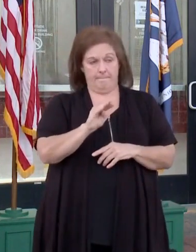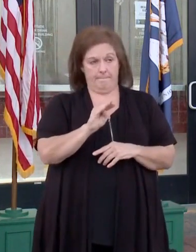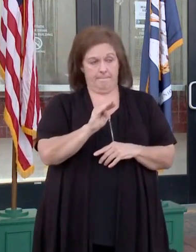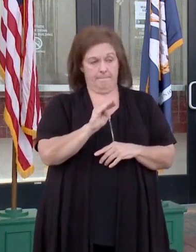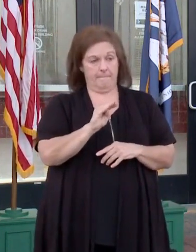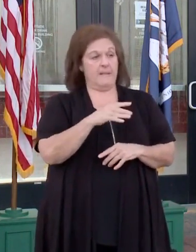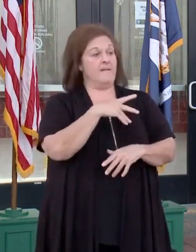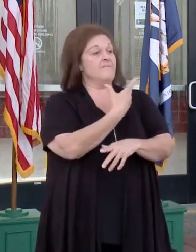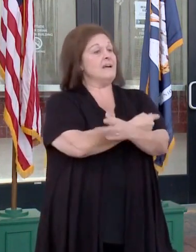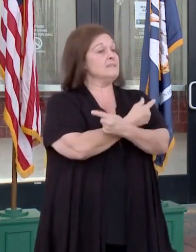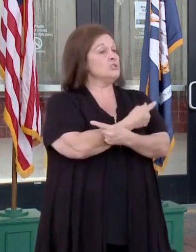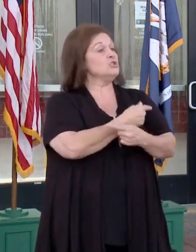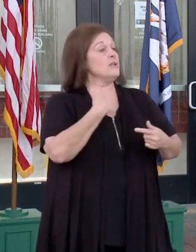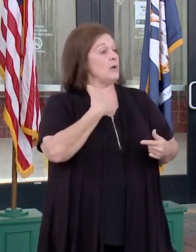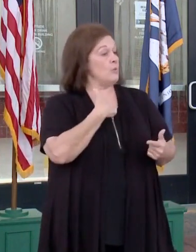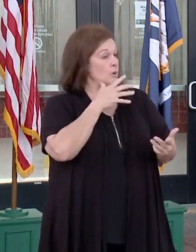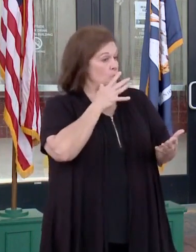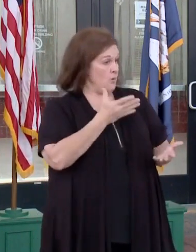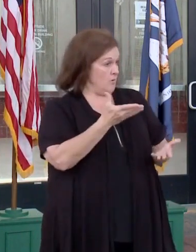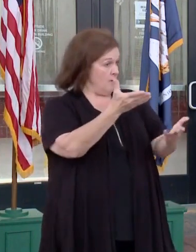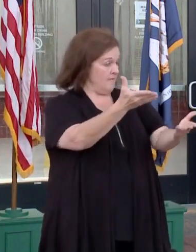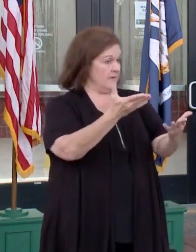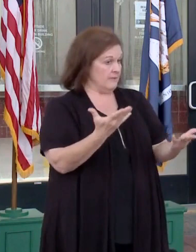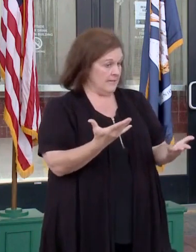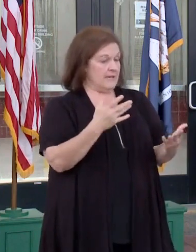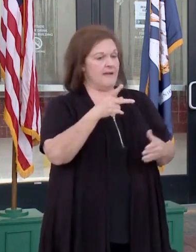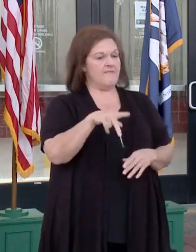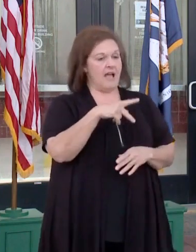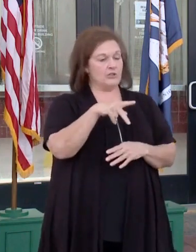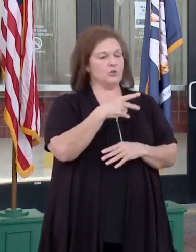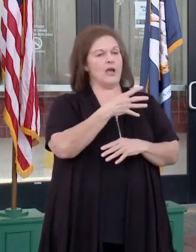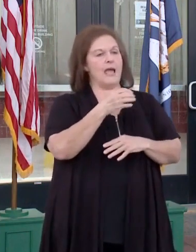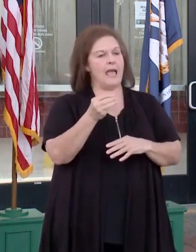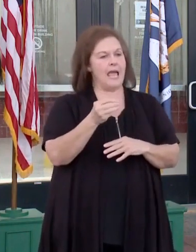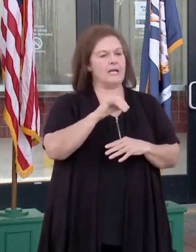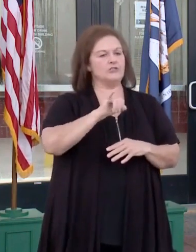vaccinations that will be offered here will be Pfizer and johnson and johnson